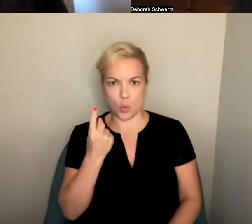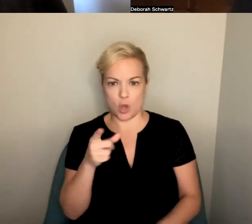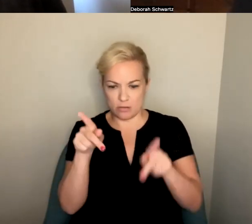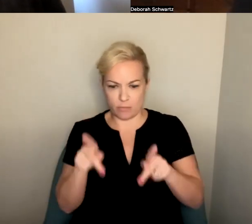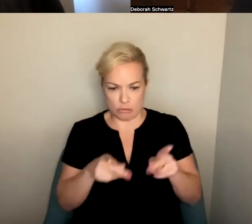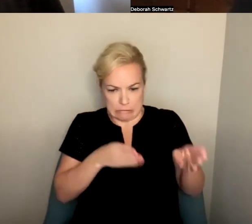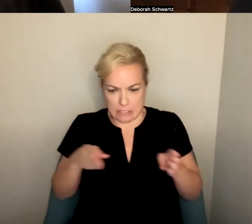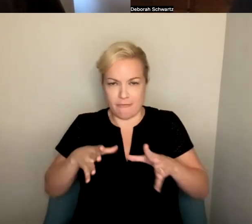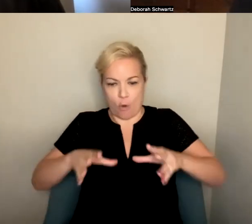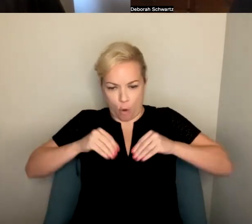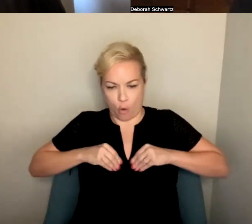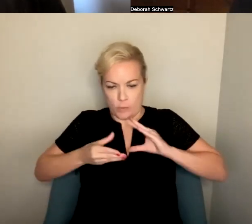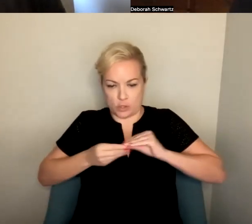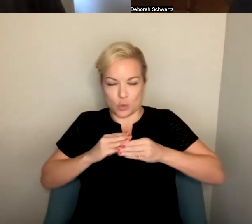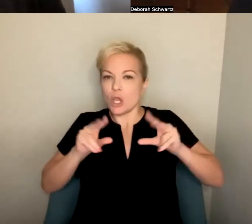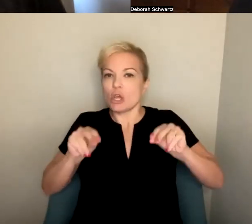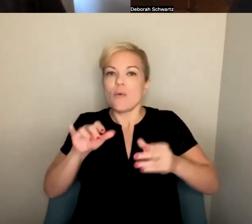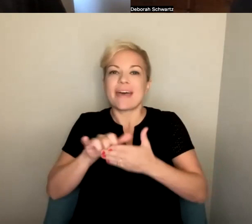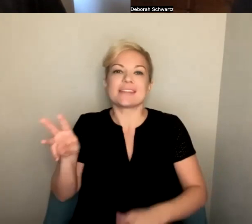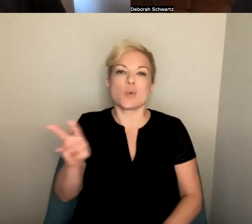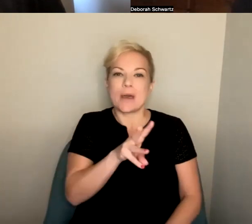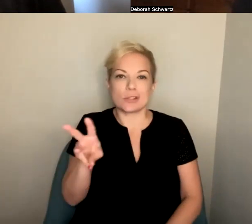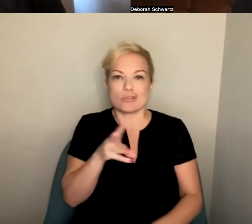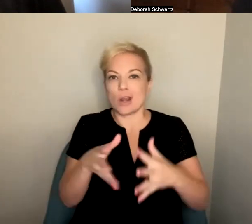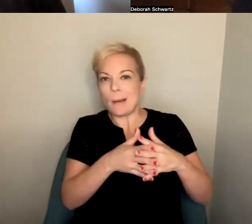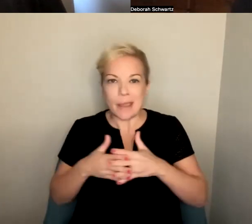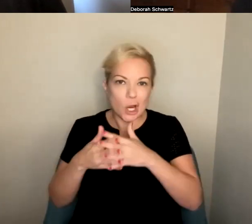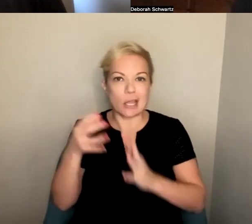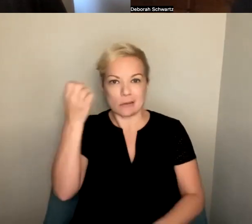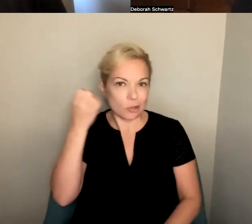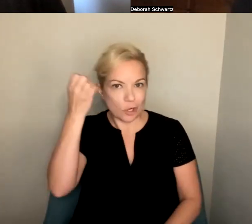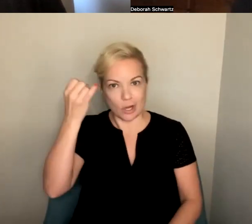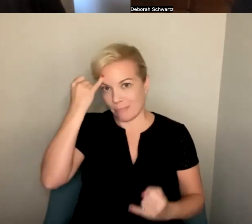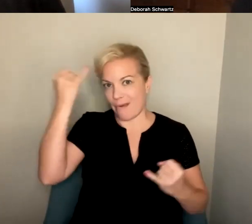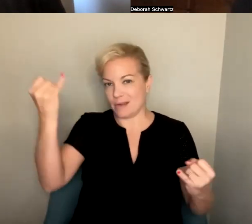that's more of a Western concept and you know and and that way I think it's really imperative